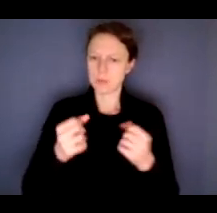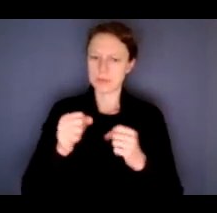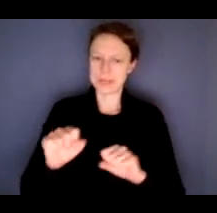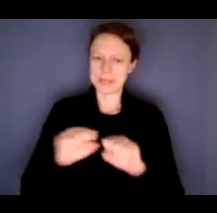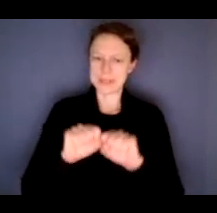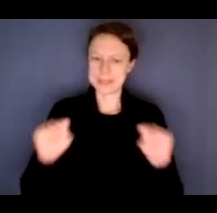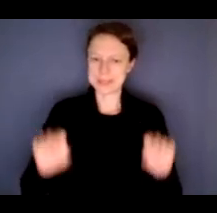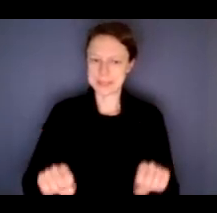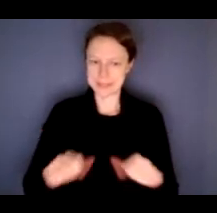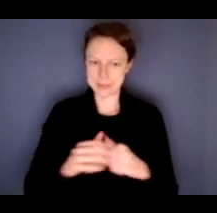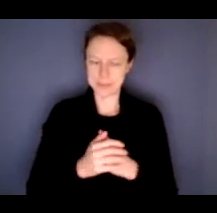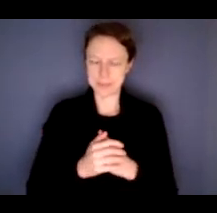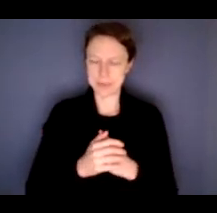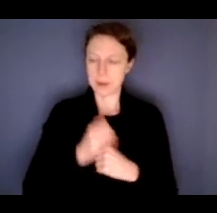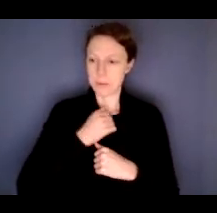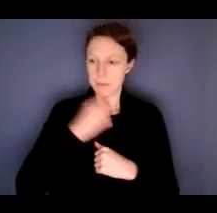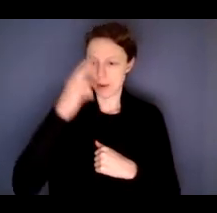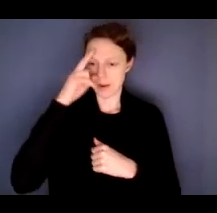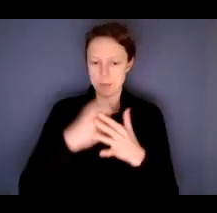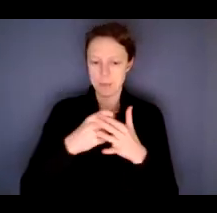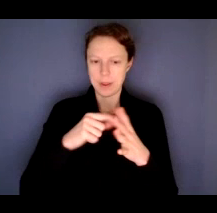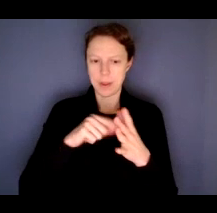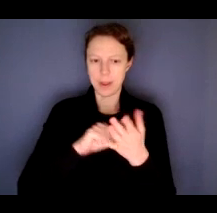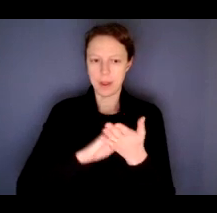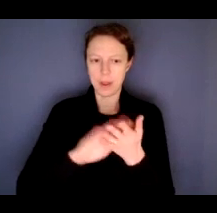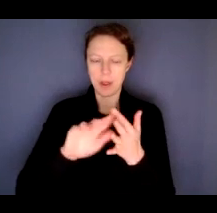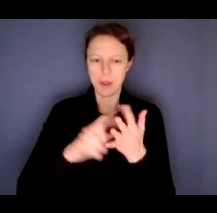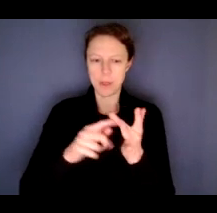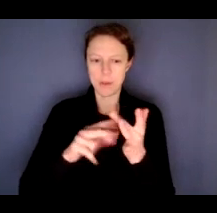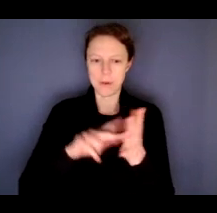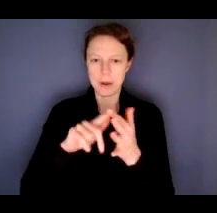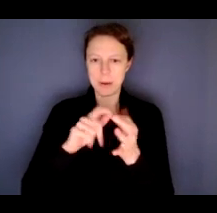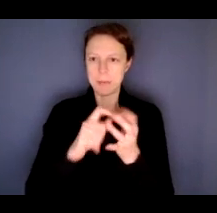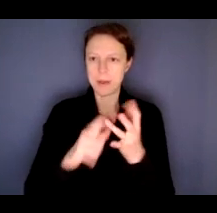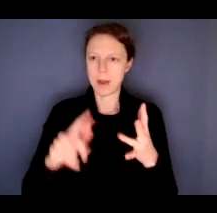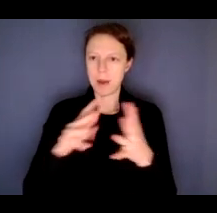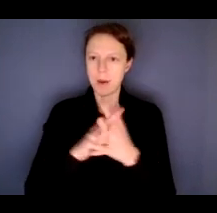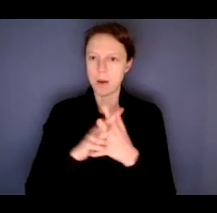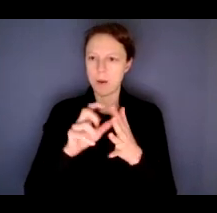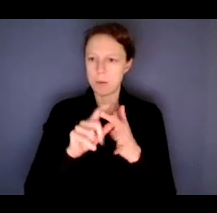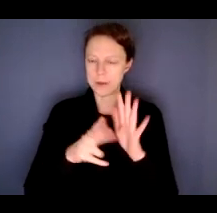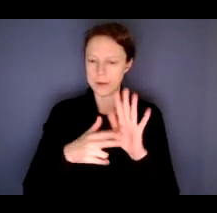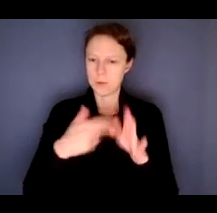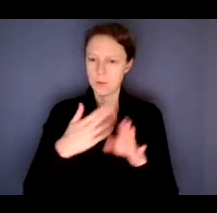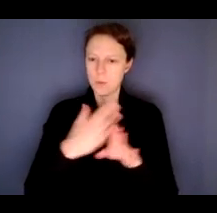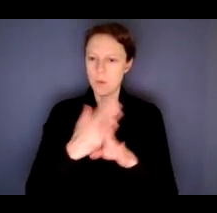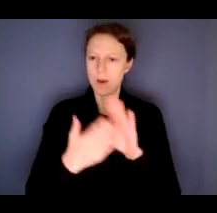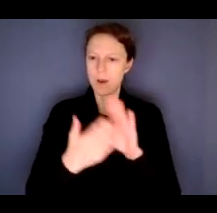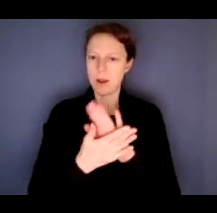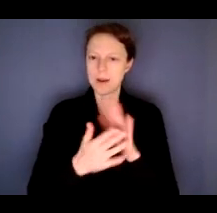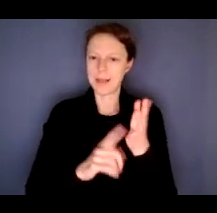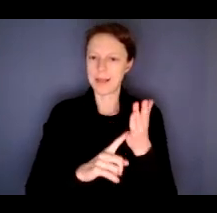already I'm the Community Legal Education Officer here at Legal Aid QLD. I'm not on camera today.